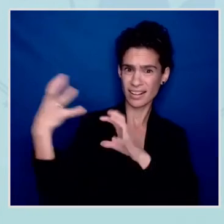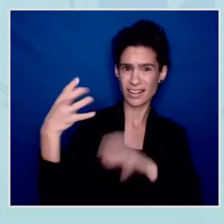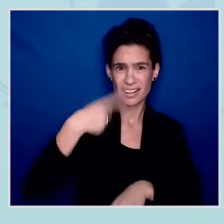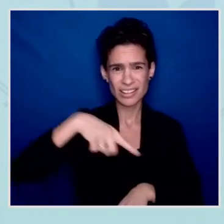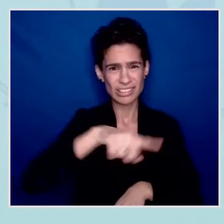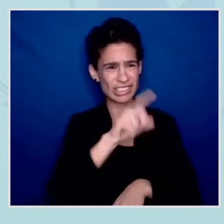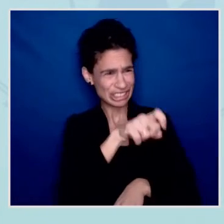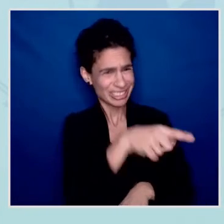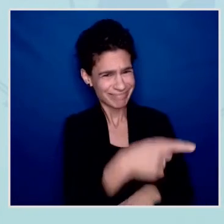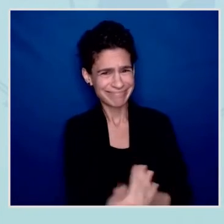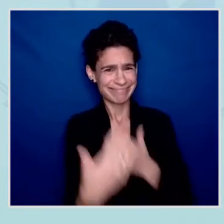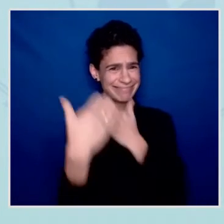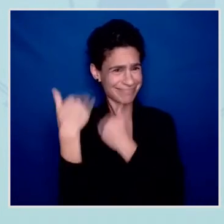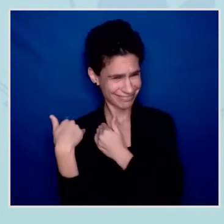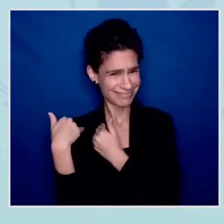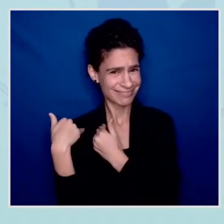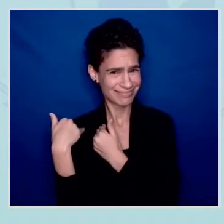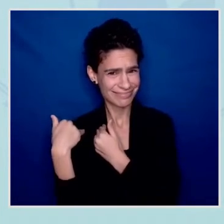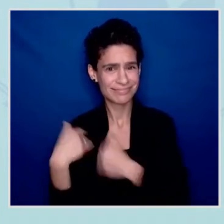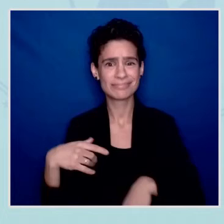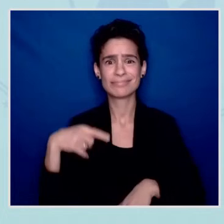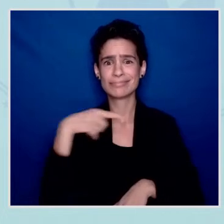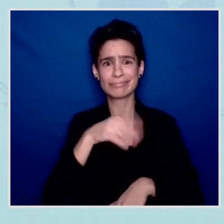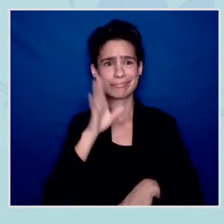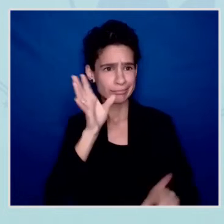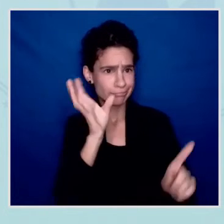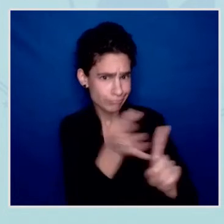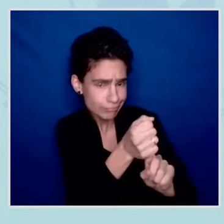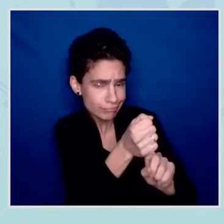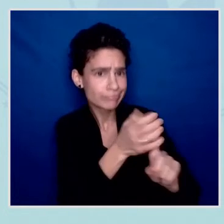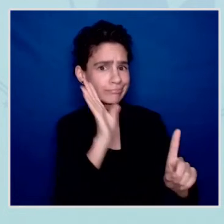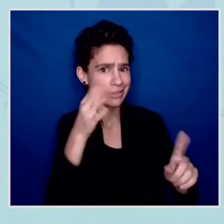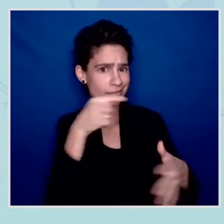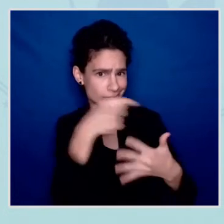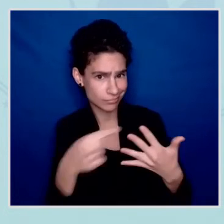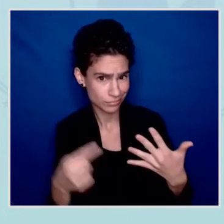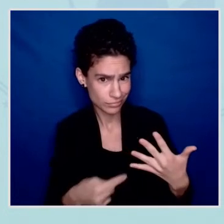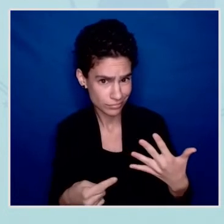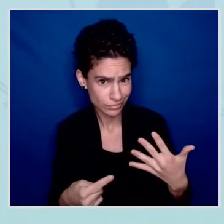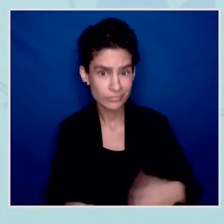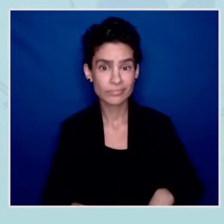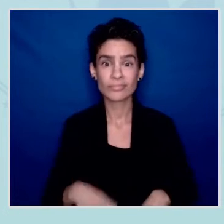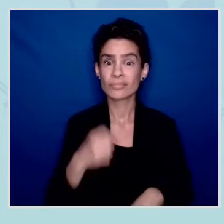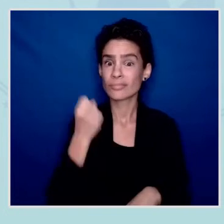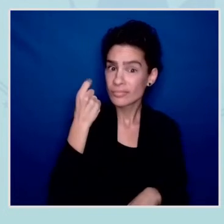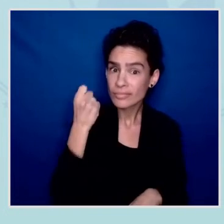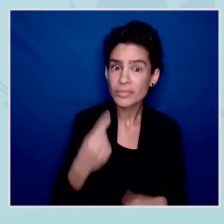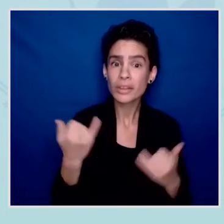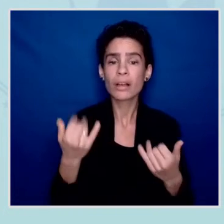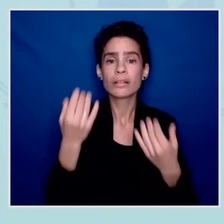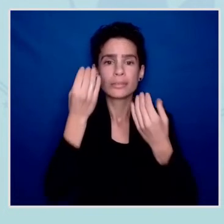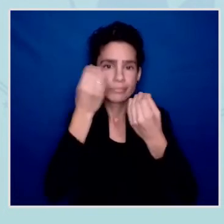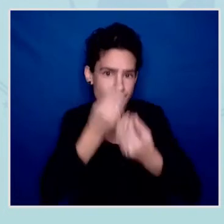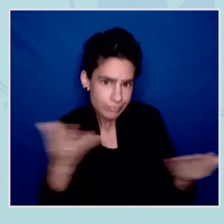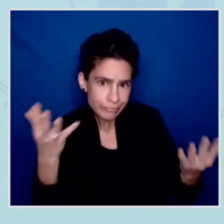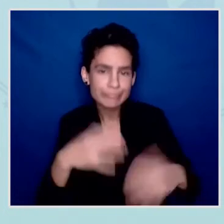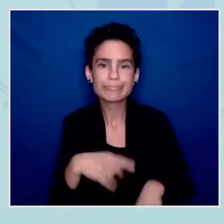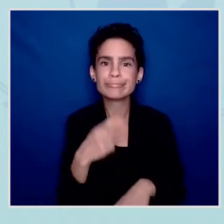OUR SYMPATHIES AND OUR CONCERNS GO OUT TO HIS FAMILY, AND THE